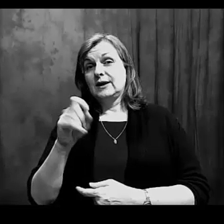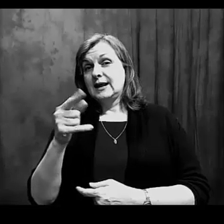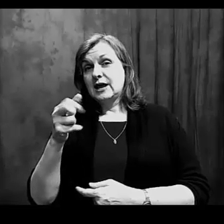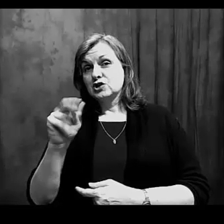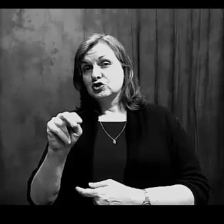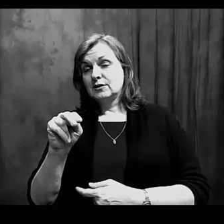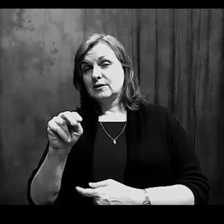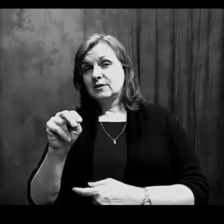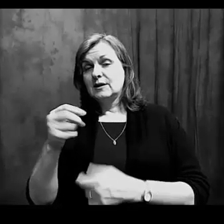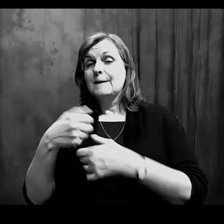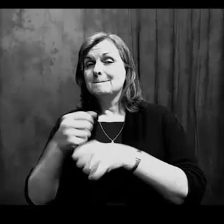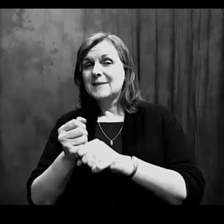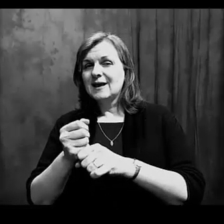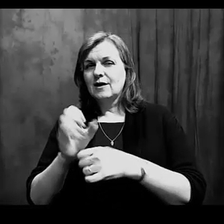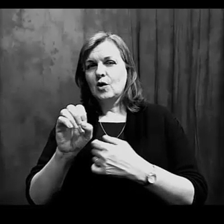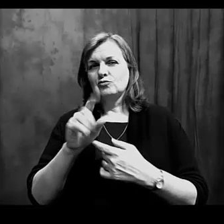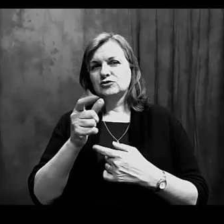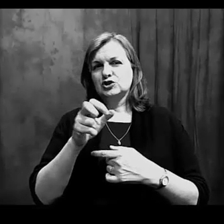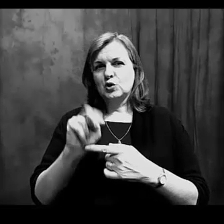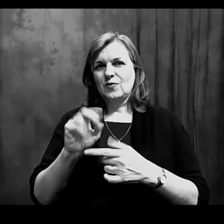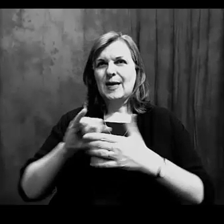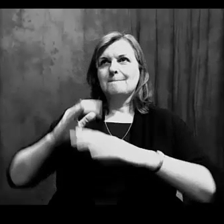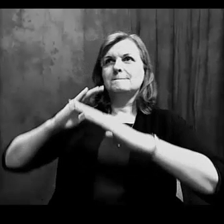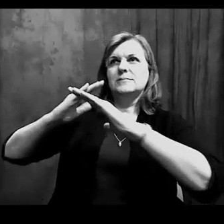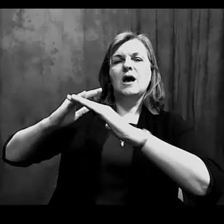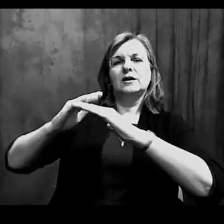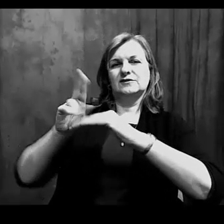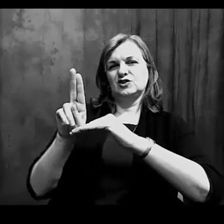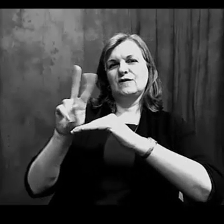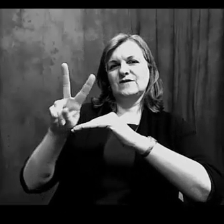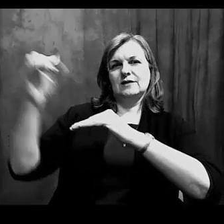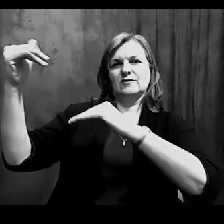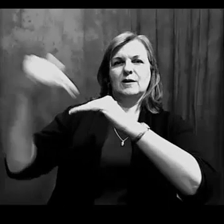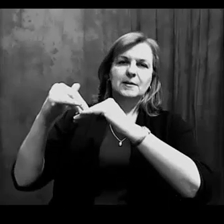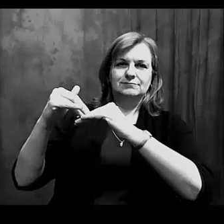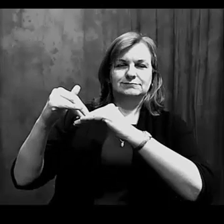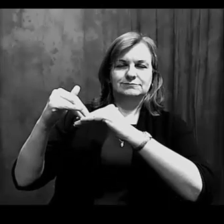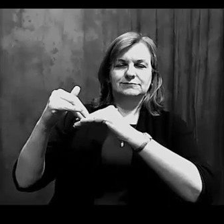to create ozone which is going to block the ultraviolet radiation